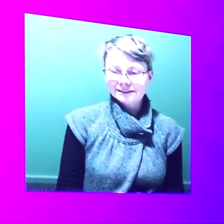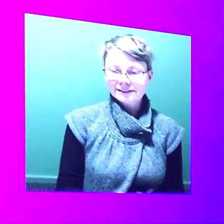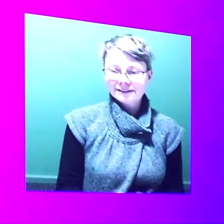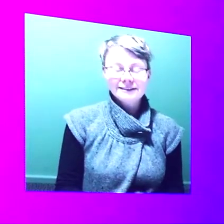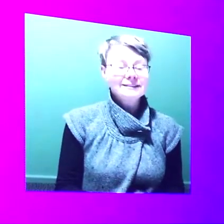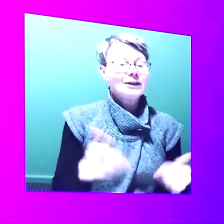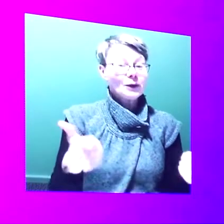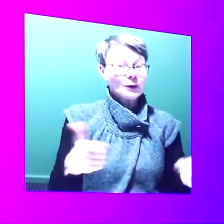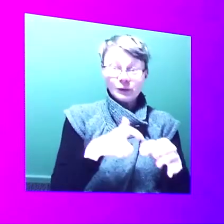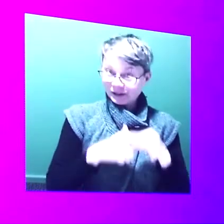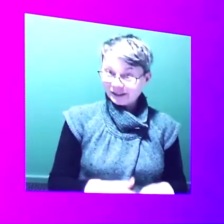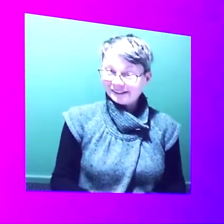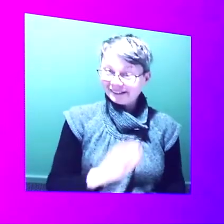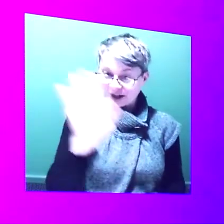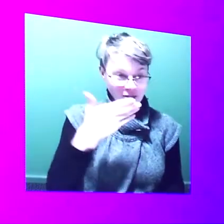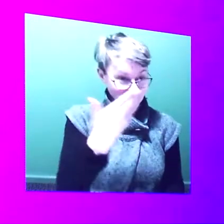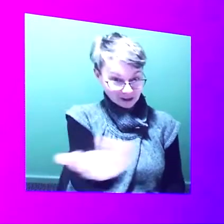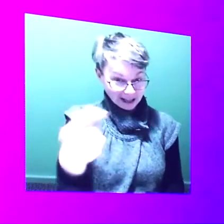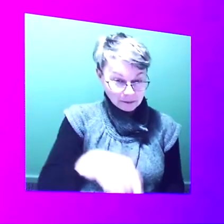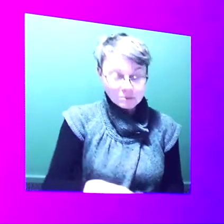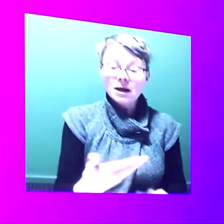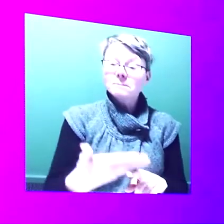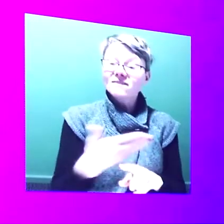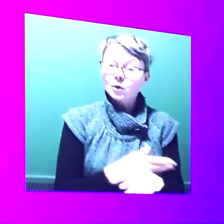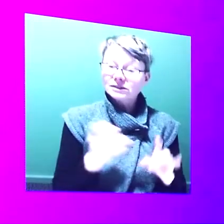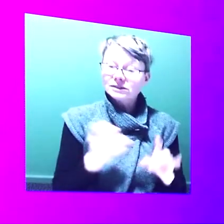Before we dive in, I would like to introduce the four panelists tonight.